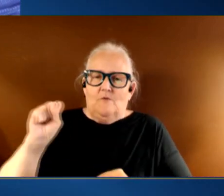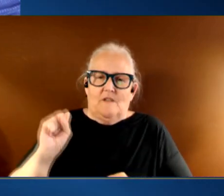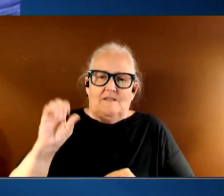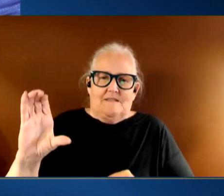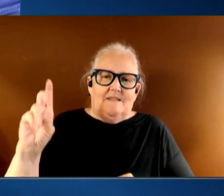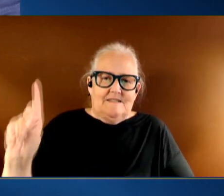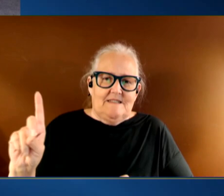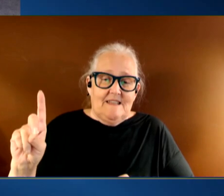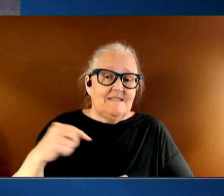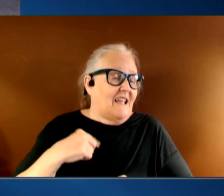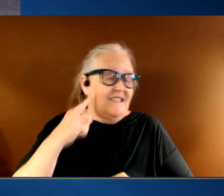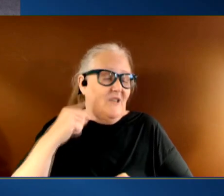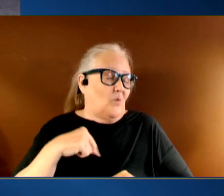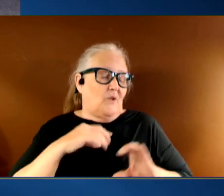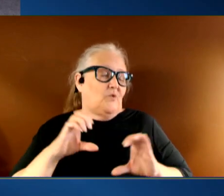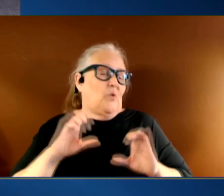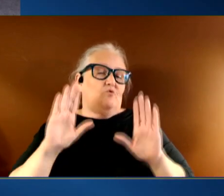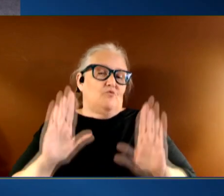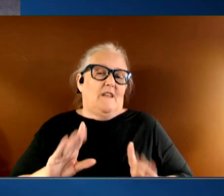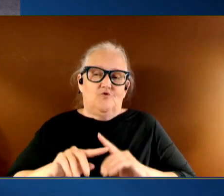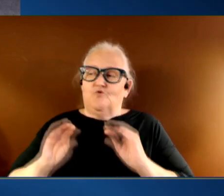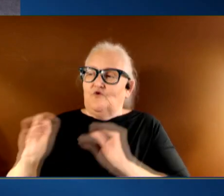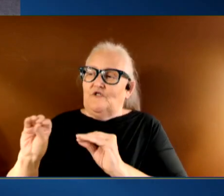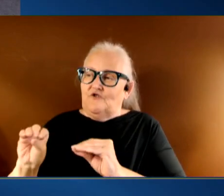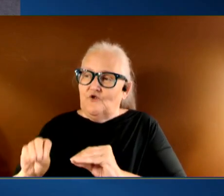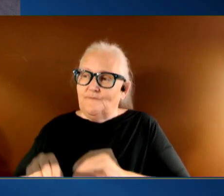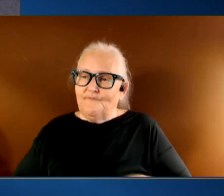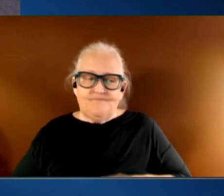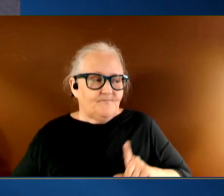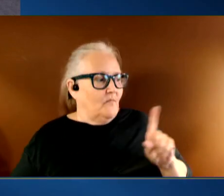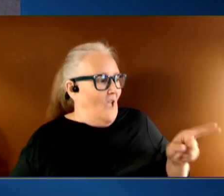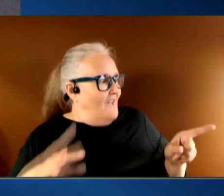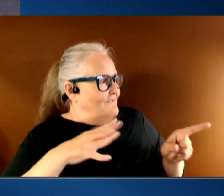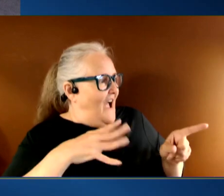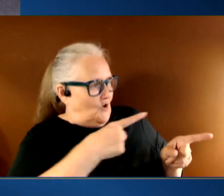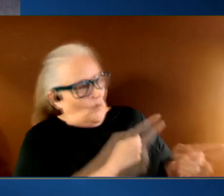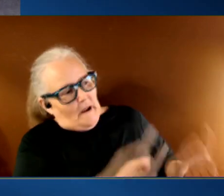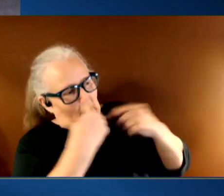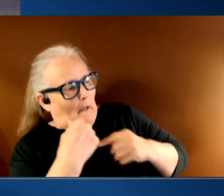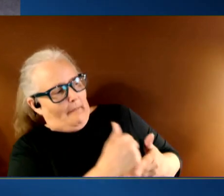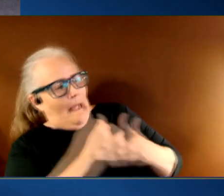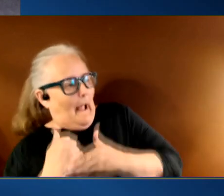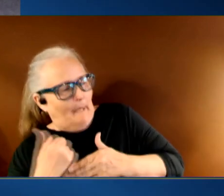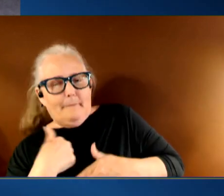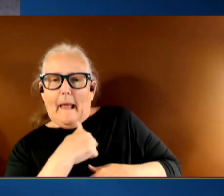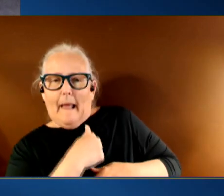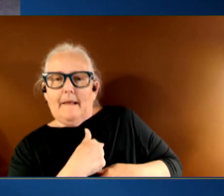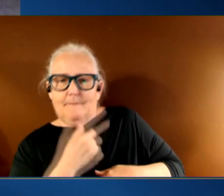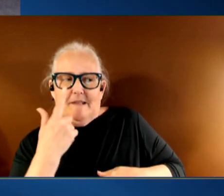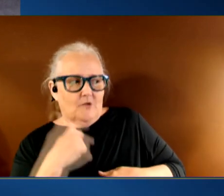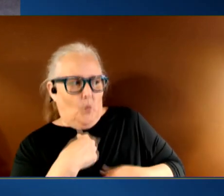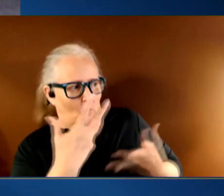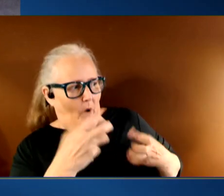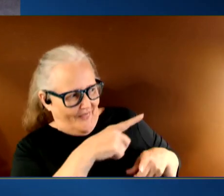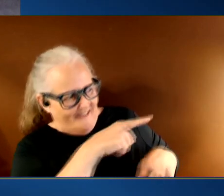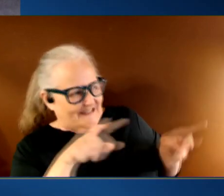Omolola Taiwo: Annie can help us then. That's where we're trying to go. Yeah. So,